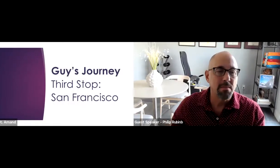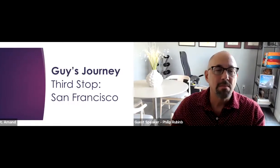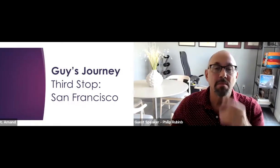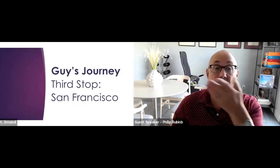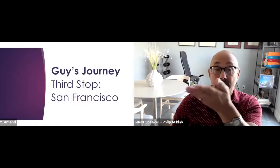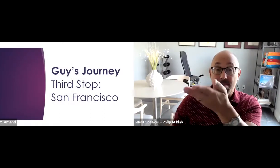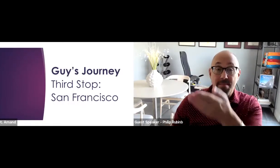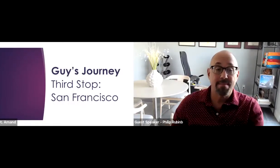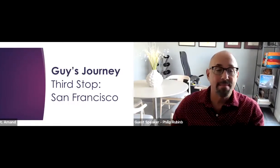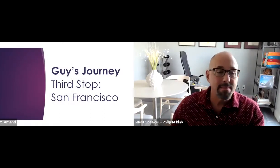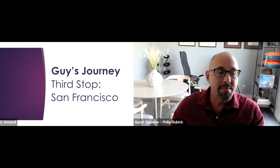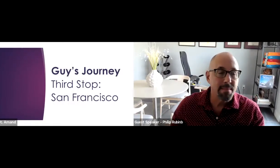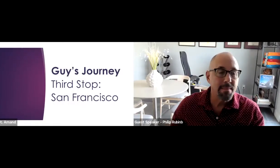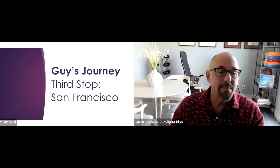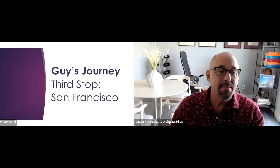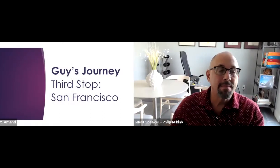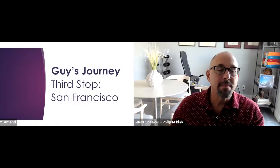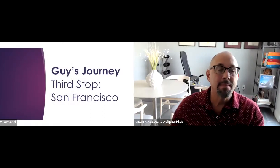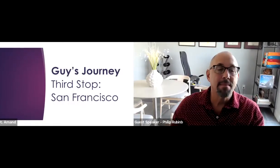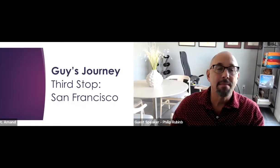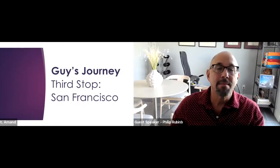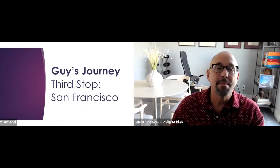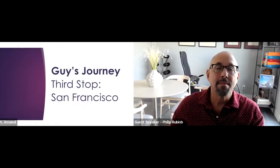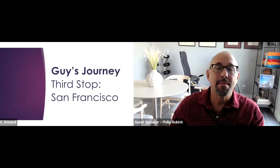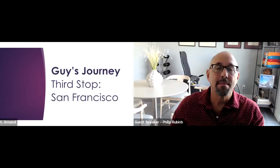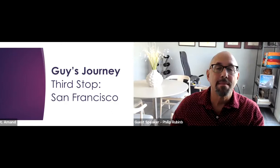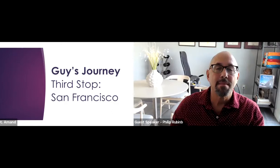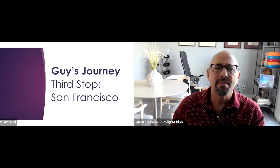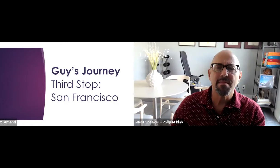of the story from Deaf Way in Washington, DC.